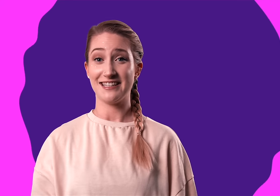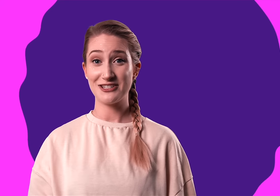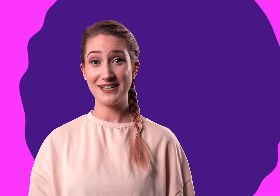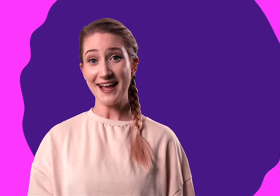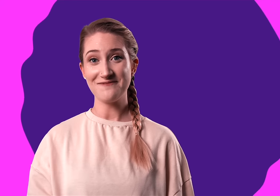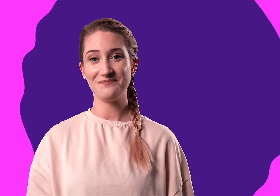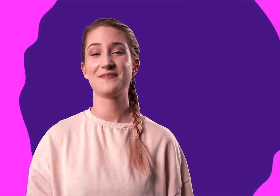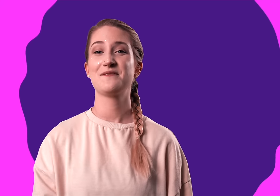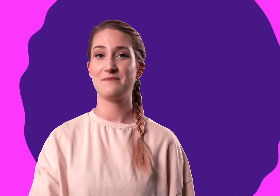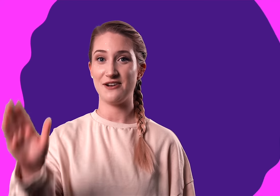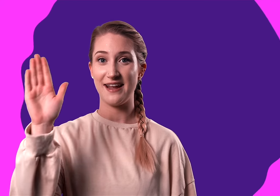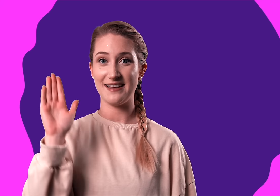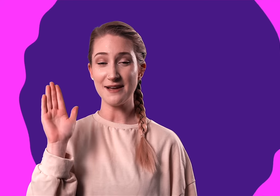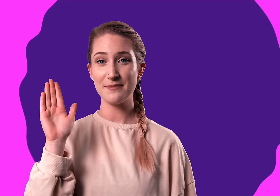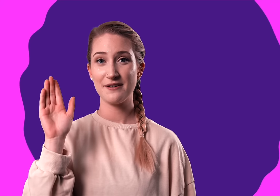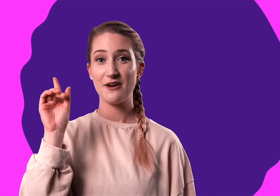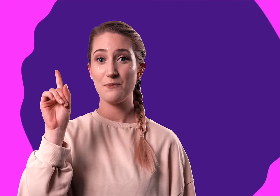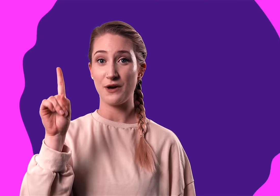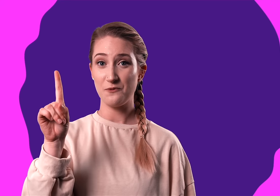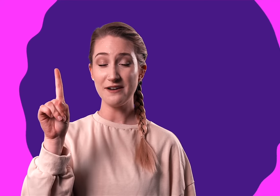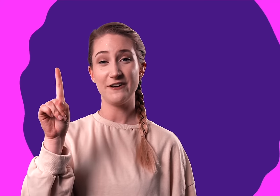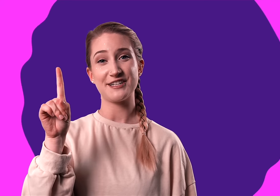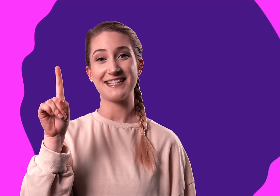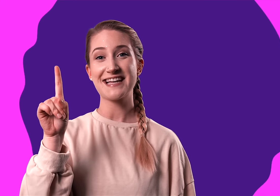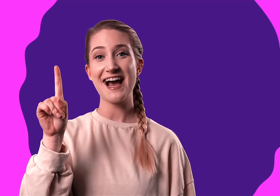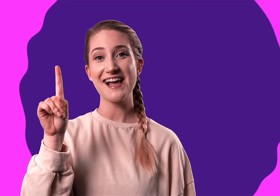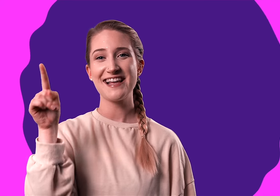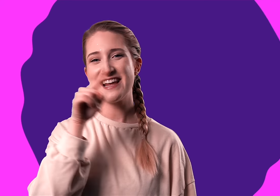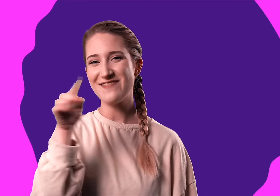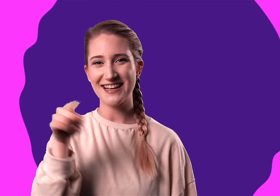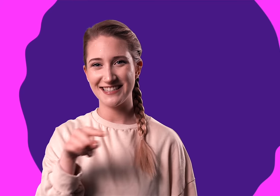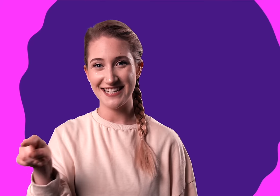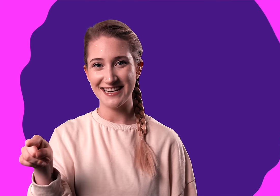Let's do it again. Put your hand up, point one finger to the sky, and make a Z.